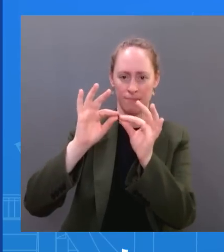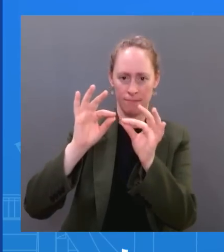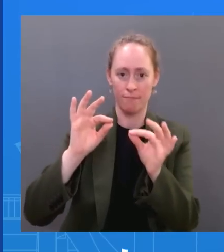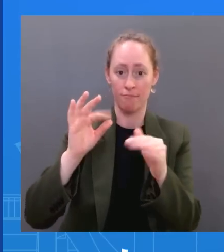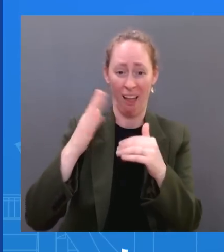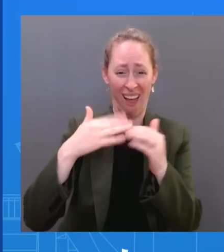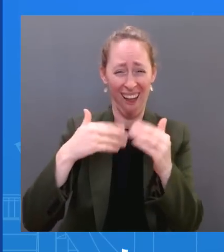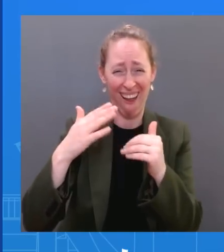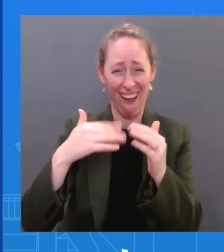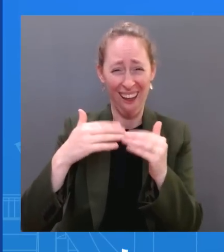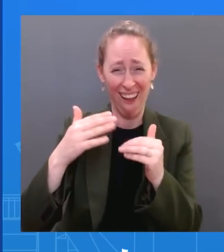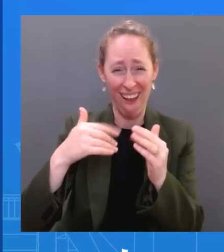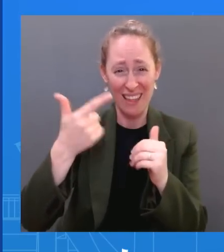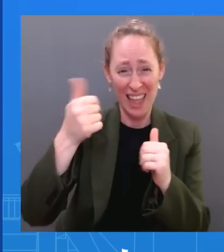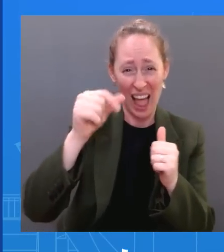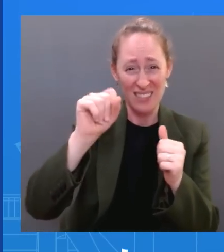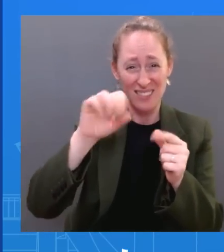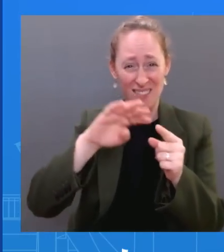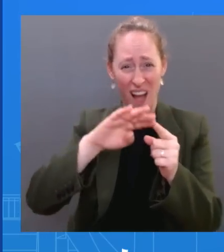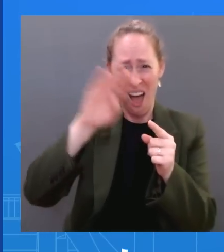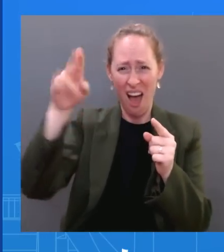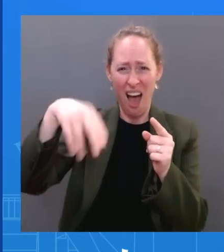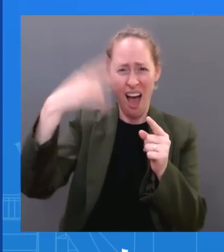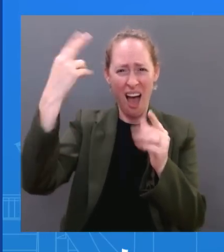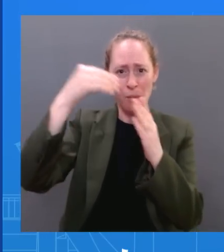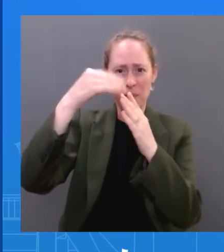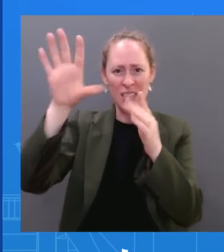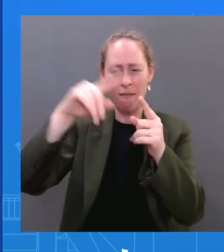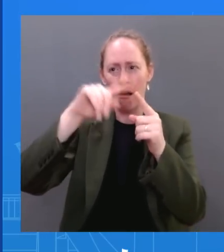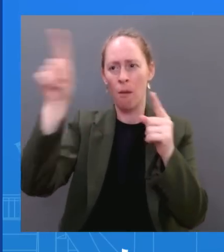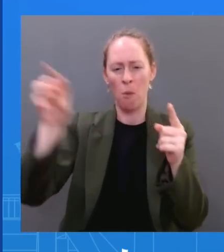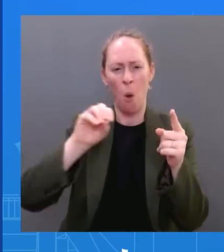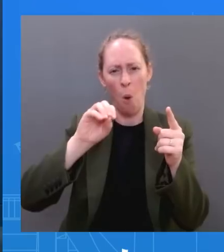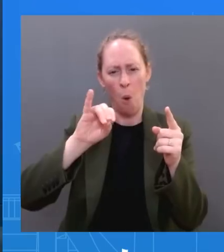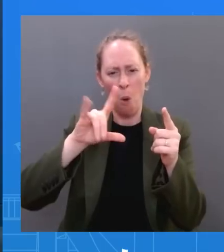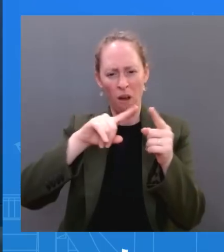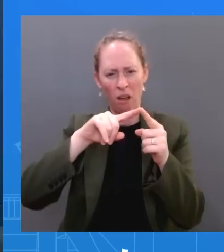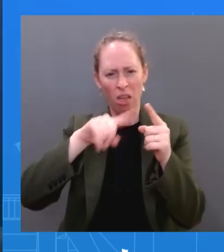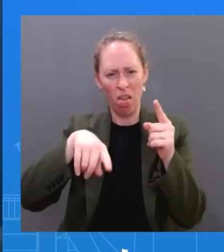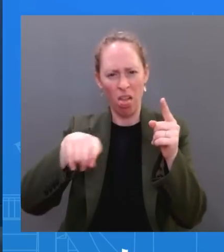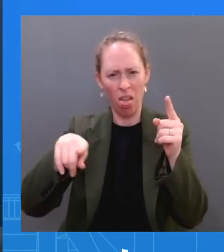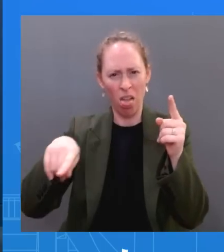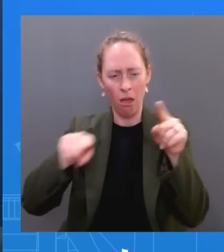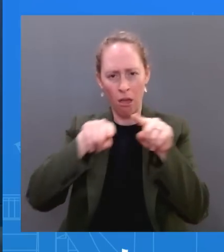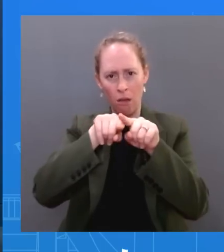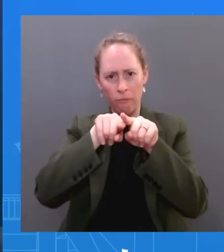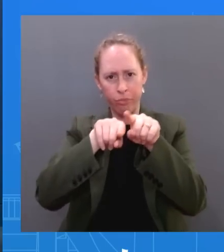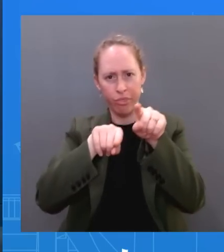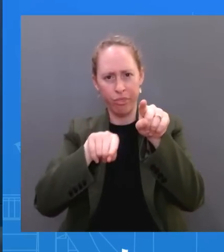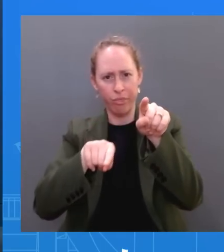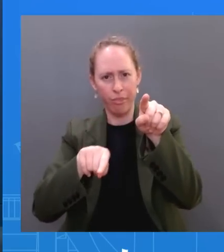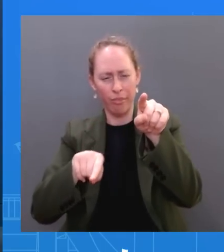they have not come down as quickly as oil has. We continue to call on oil and gas companies